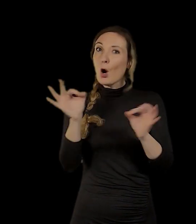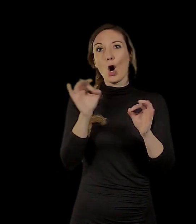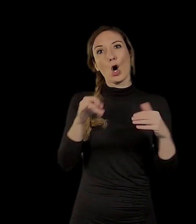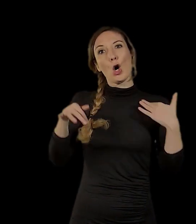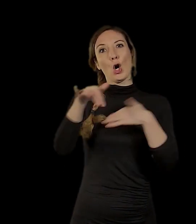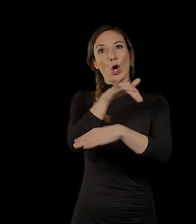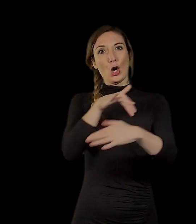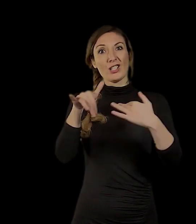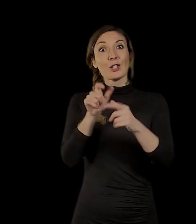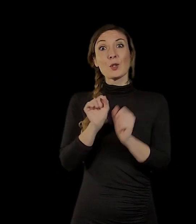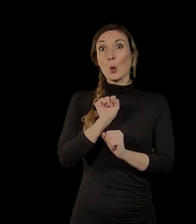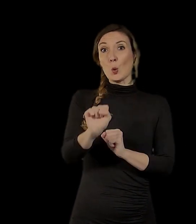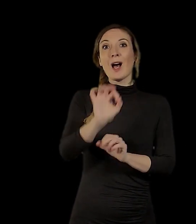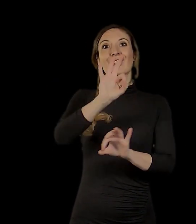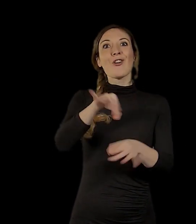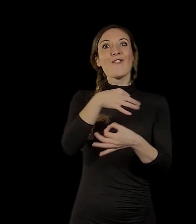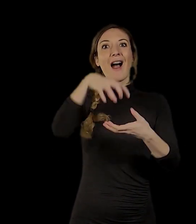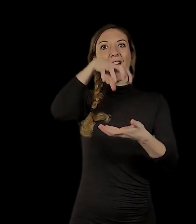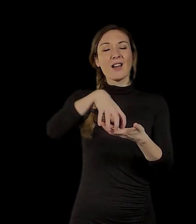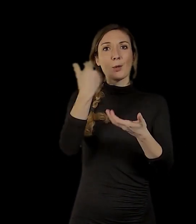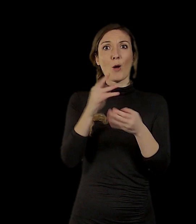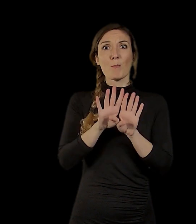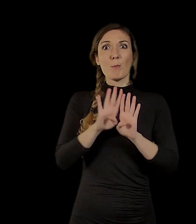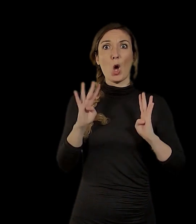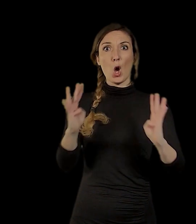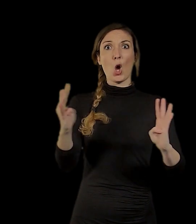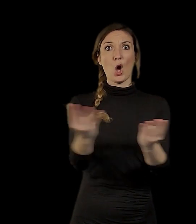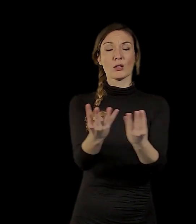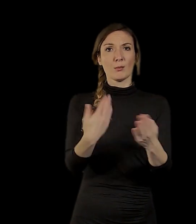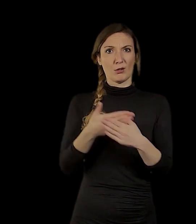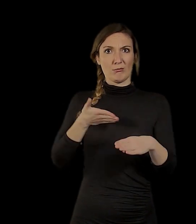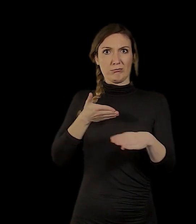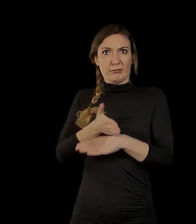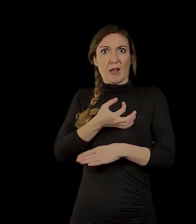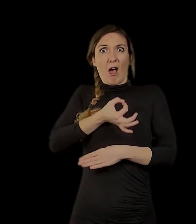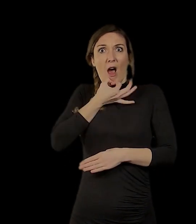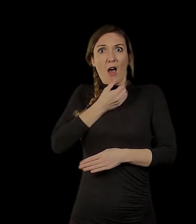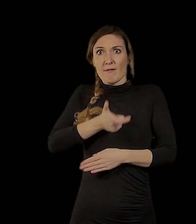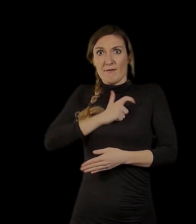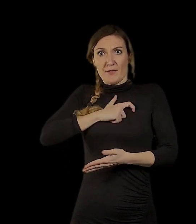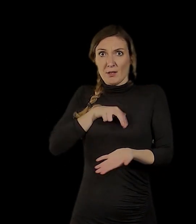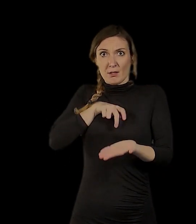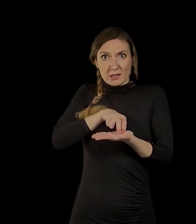And our very important task was to connect Modřany with the river for the first time.